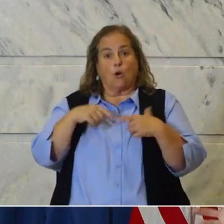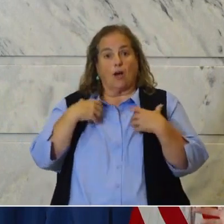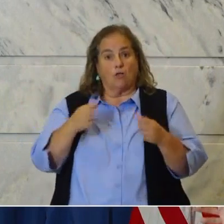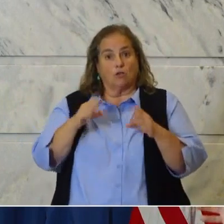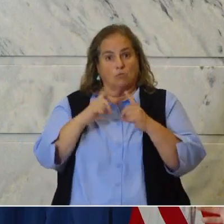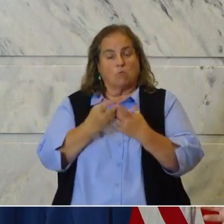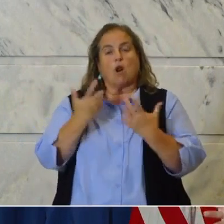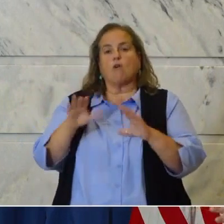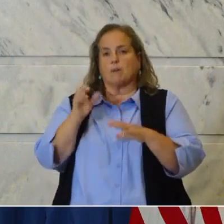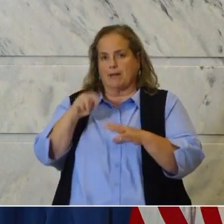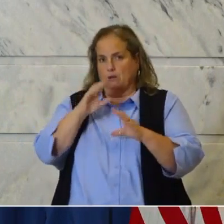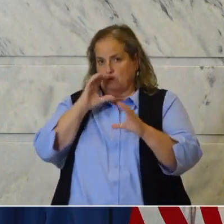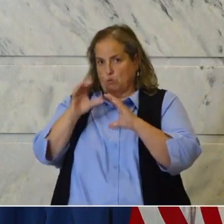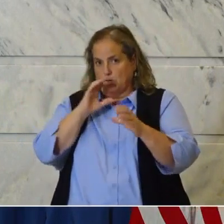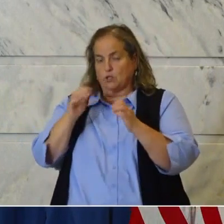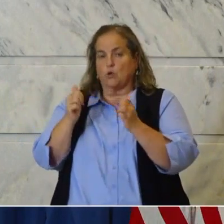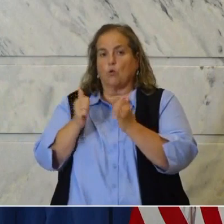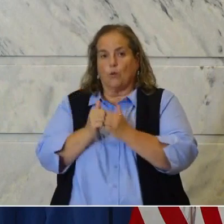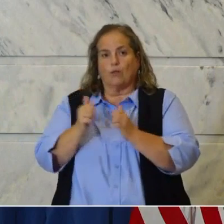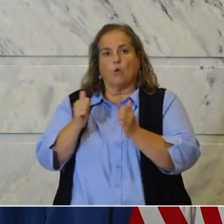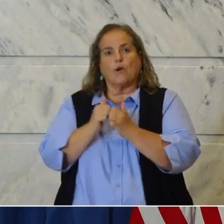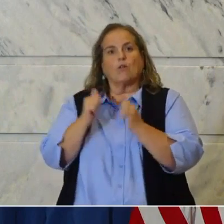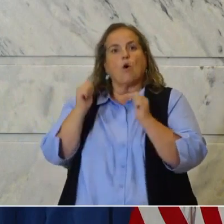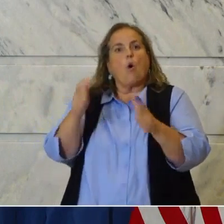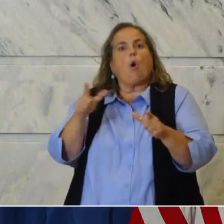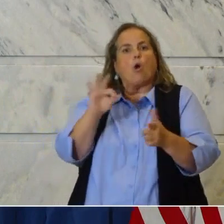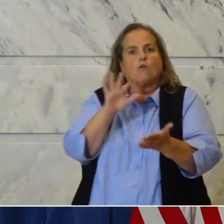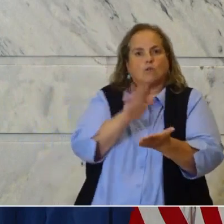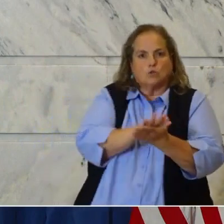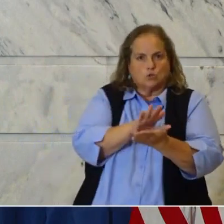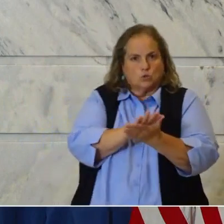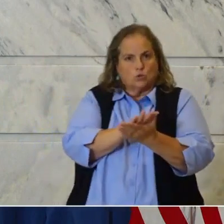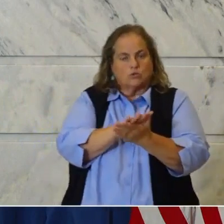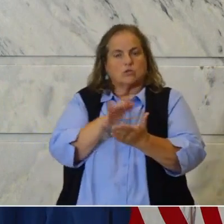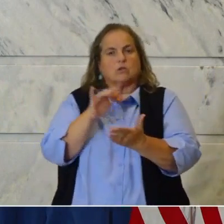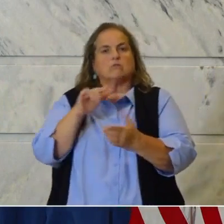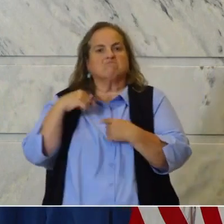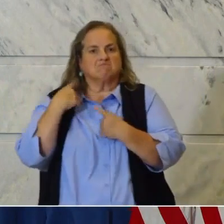communication with all of the schools that that, thus far have had to close